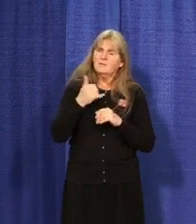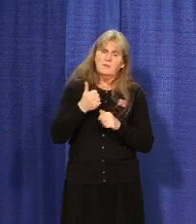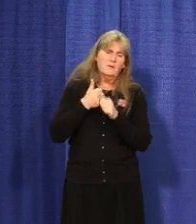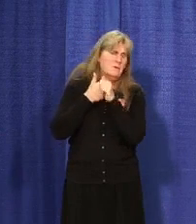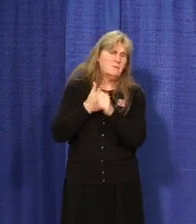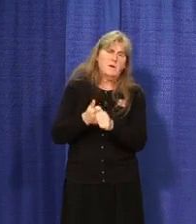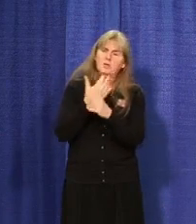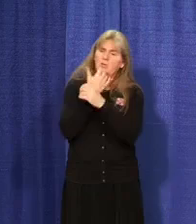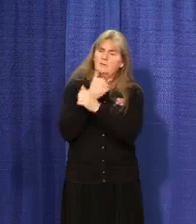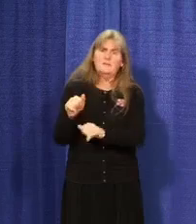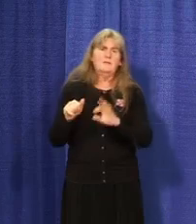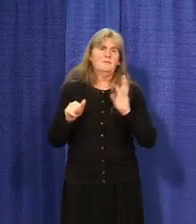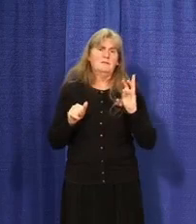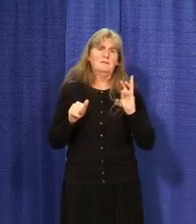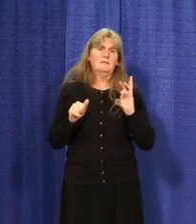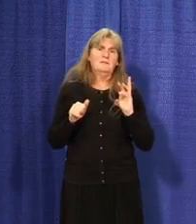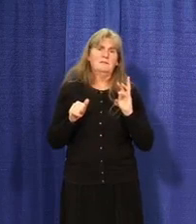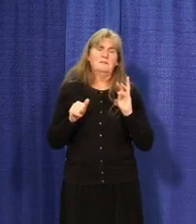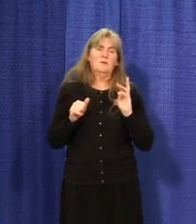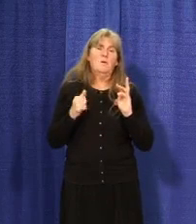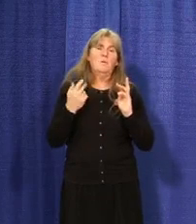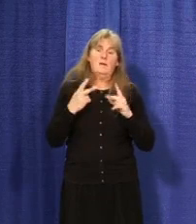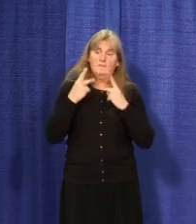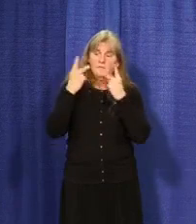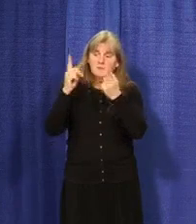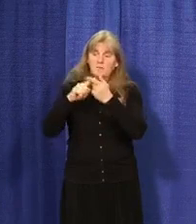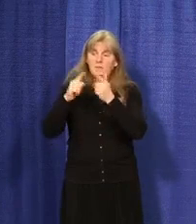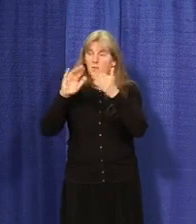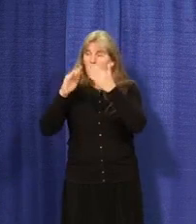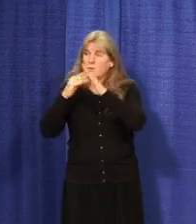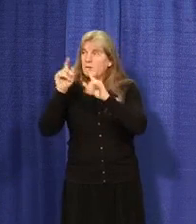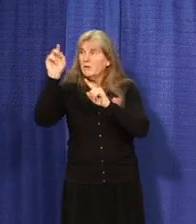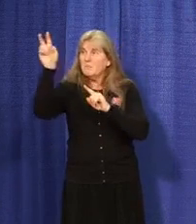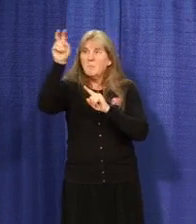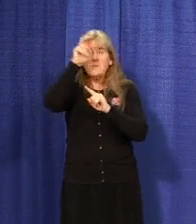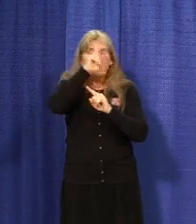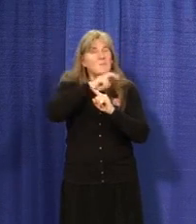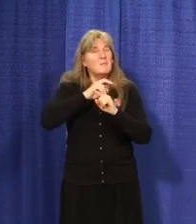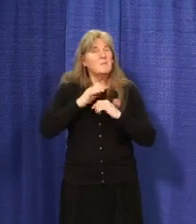part of that package. So if the question is regarding